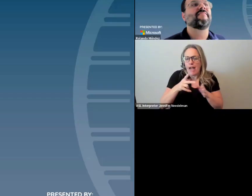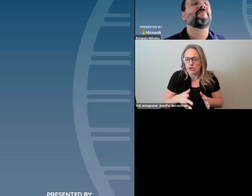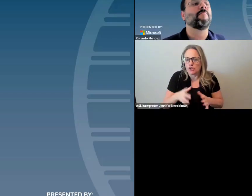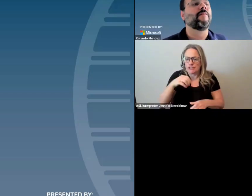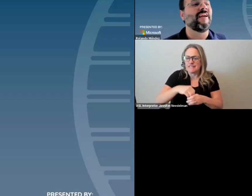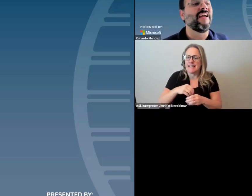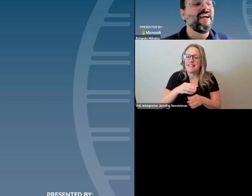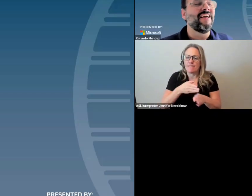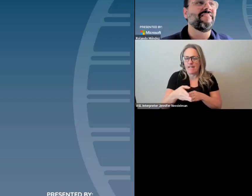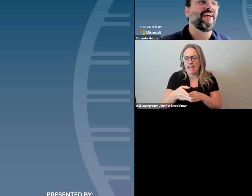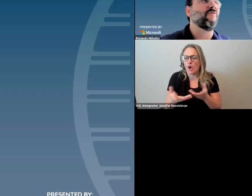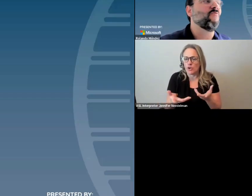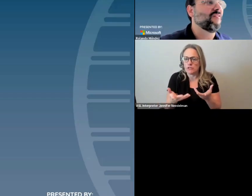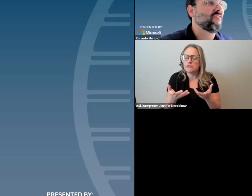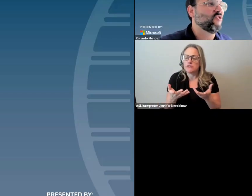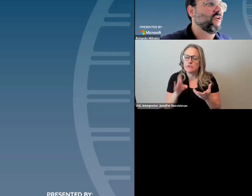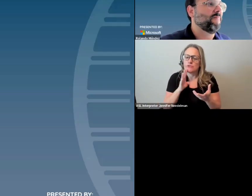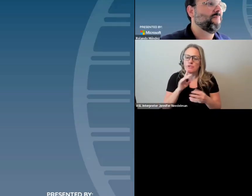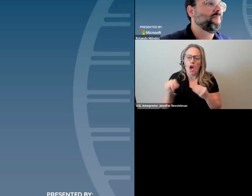that accessibility is everyone's job